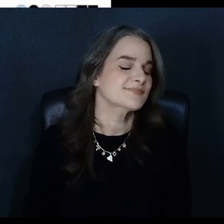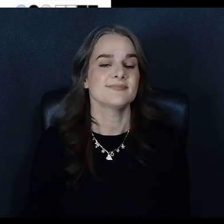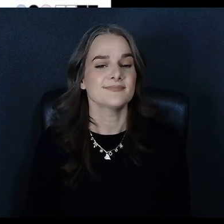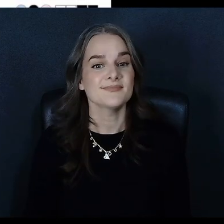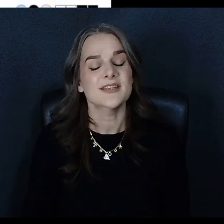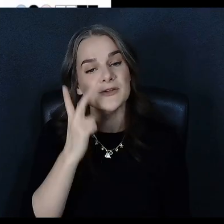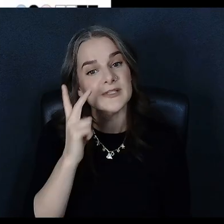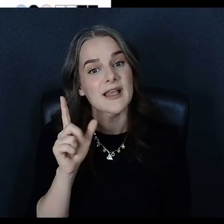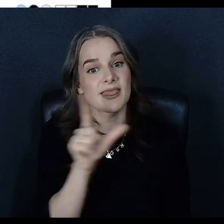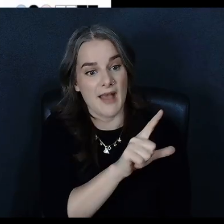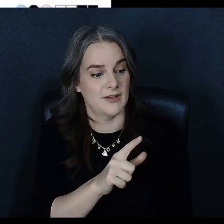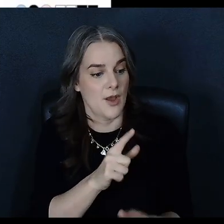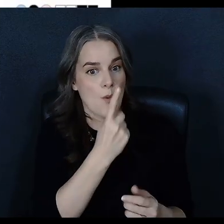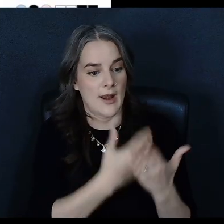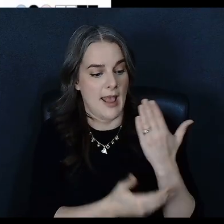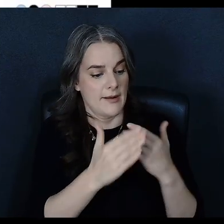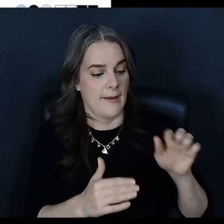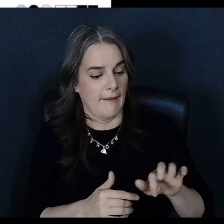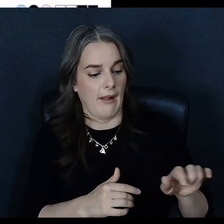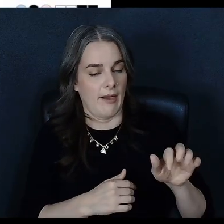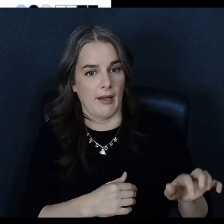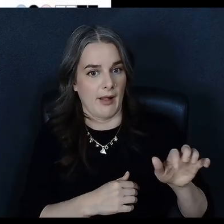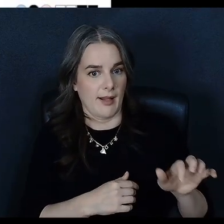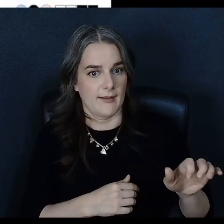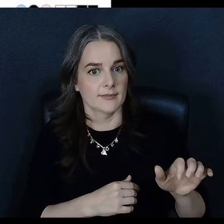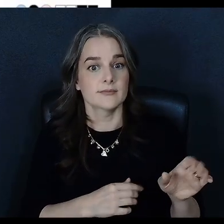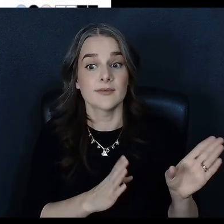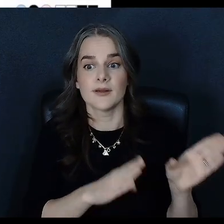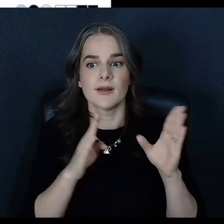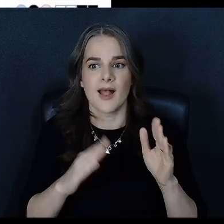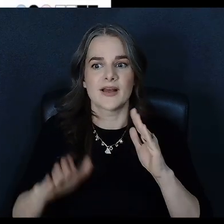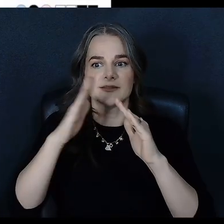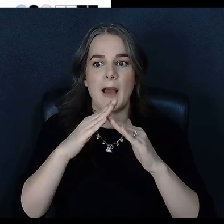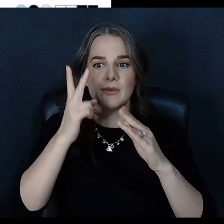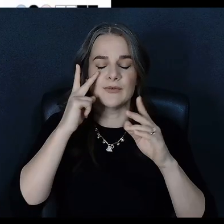We have the item at the very top is also a one-handed keyboard.